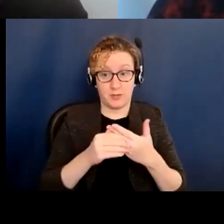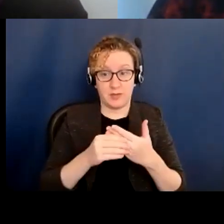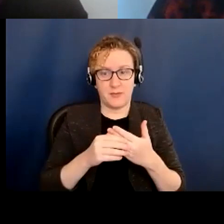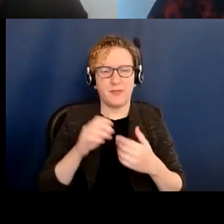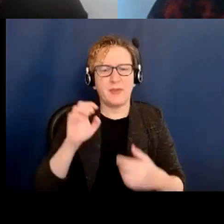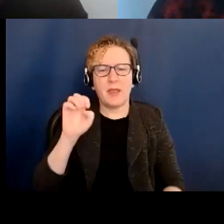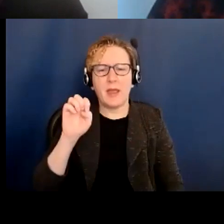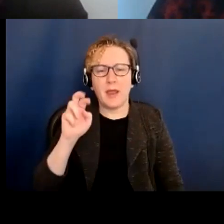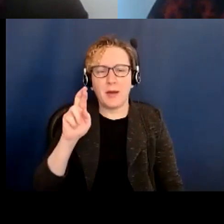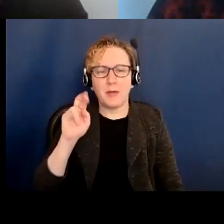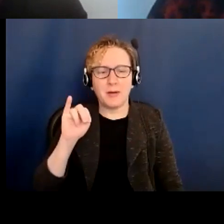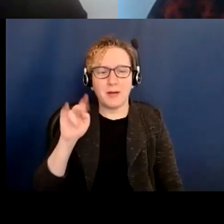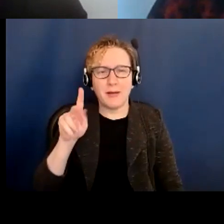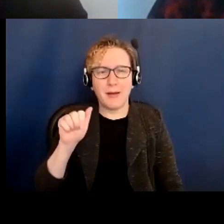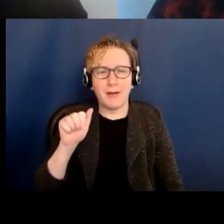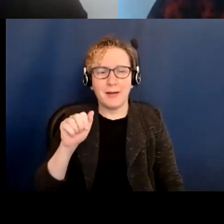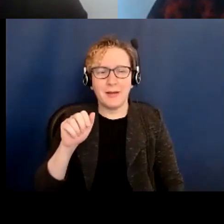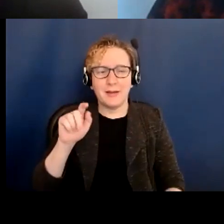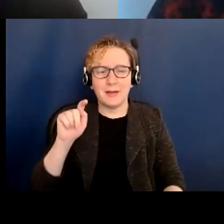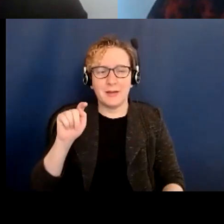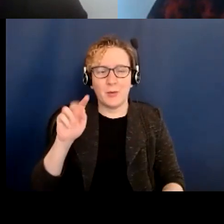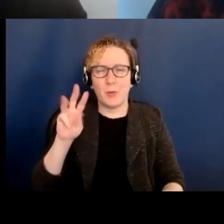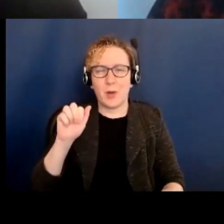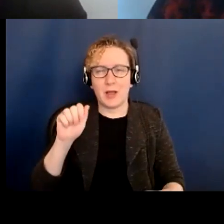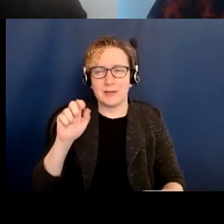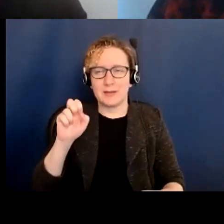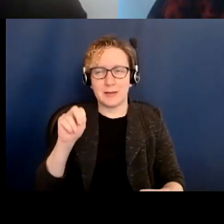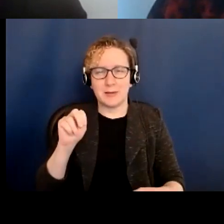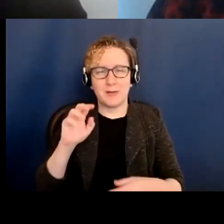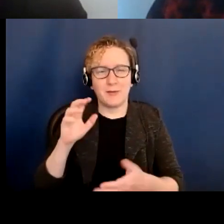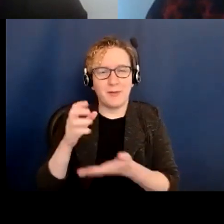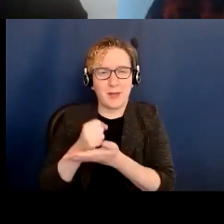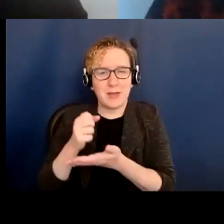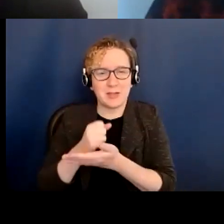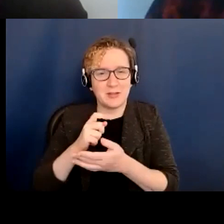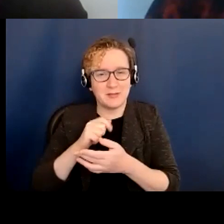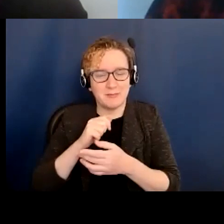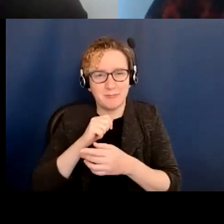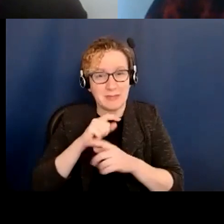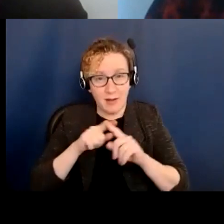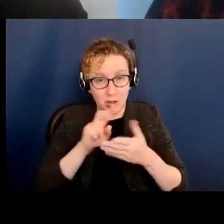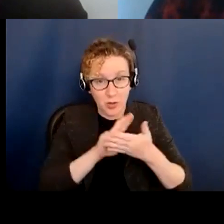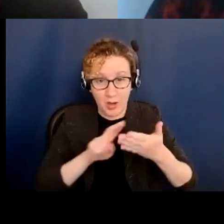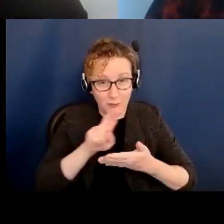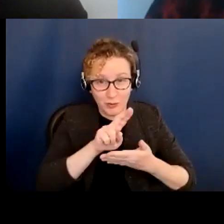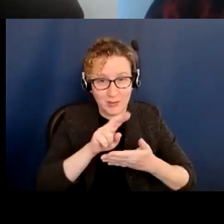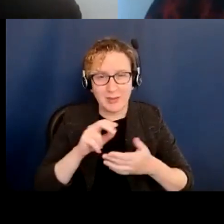The Watson Foundation is different as you are not a university, that you are a foundation. How did you handle that?